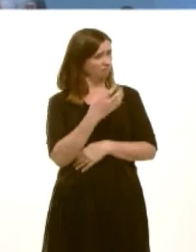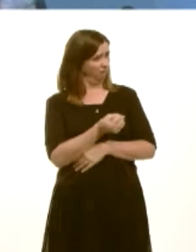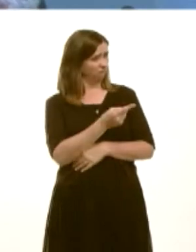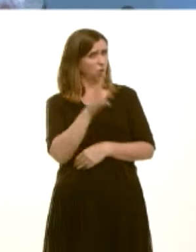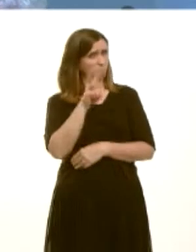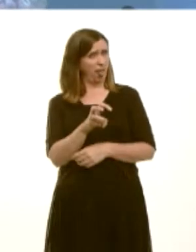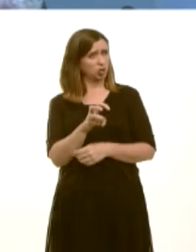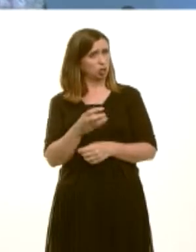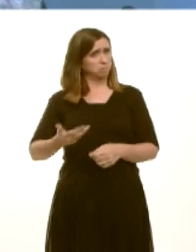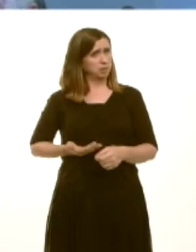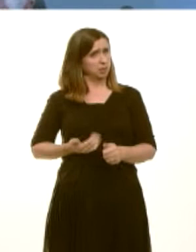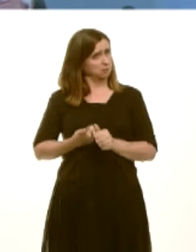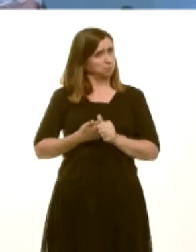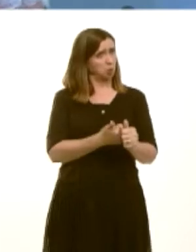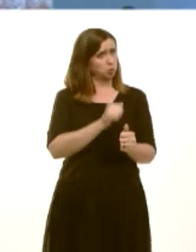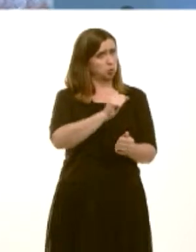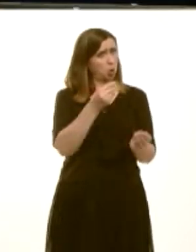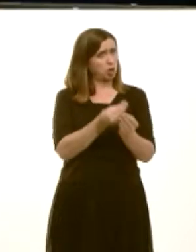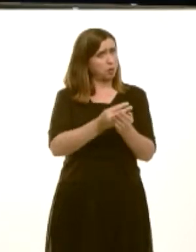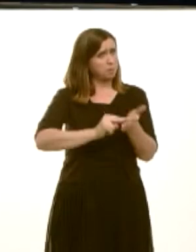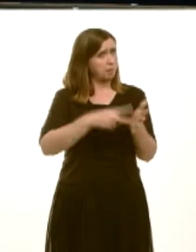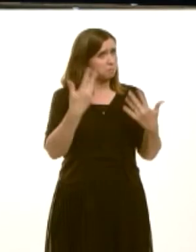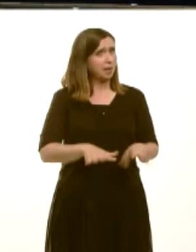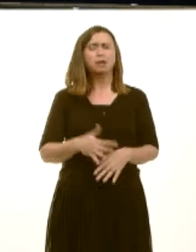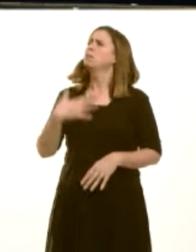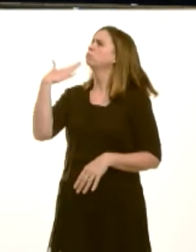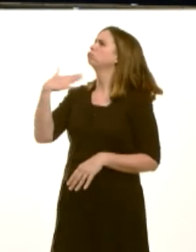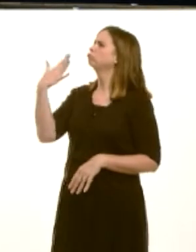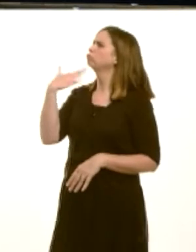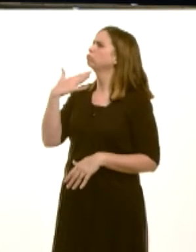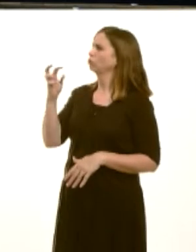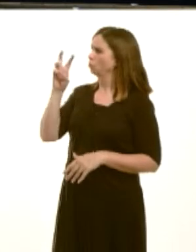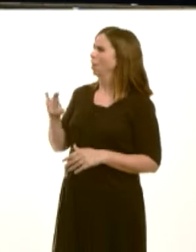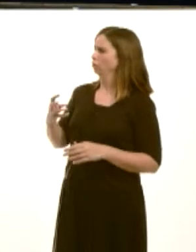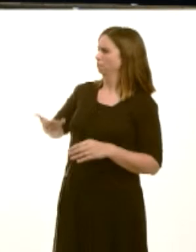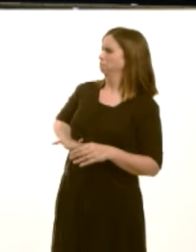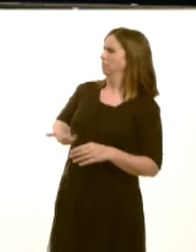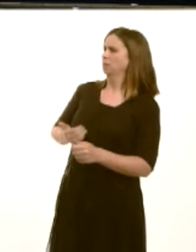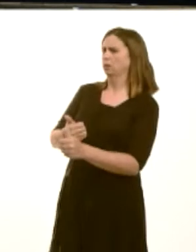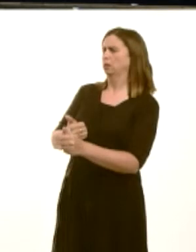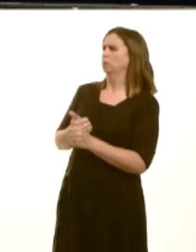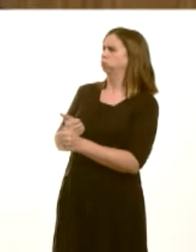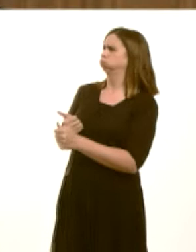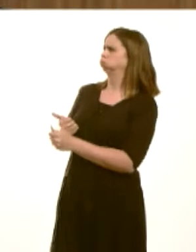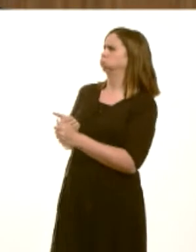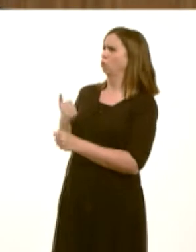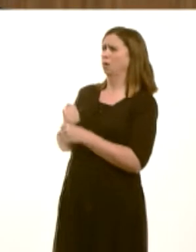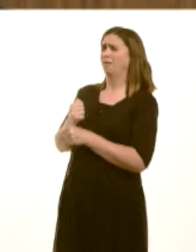who are backing your economic plan? Carwyn Jones: There are plenty of Welsh businesses who have received support from Government. They know full well, for example, that we